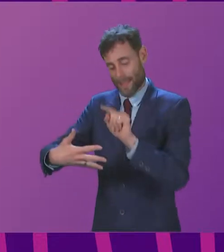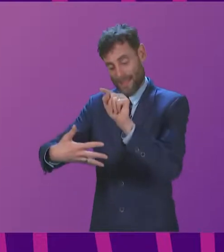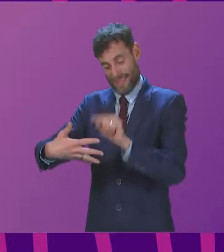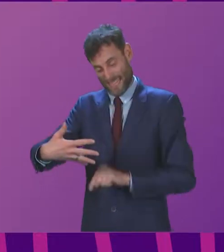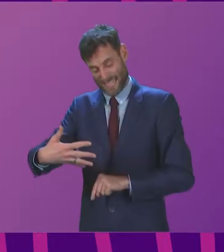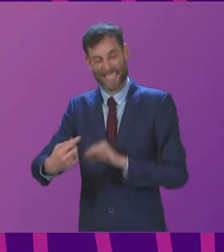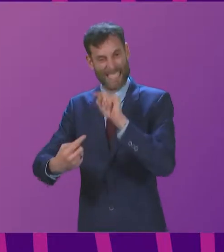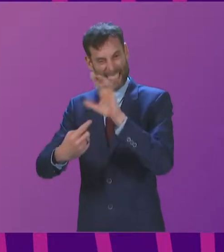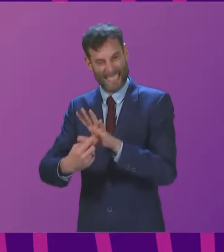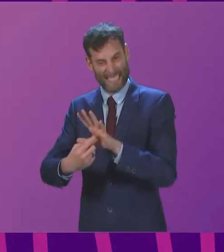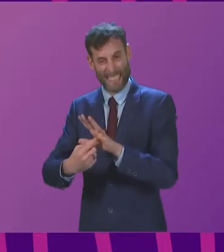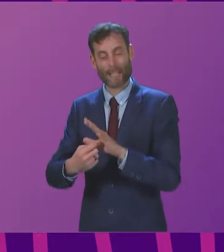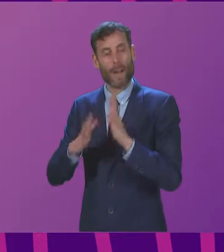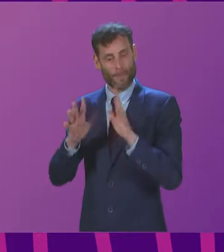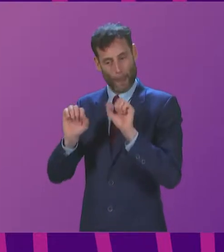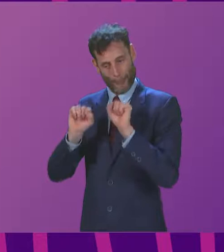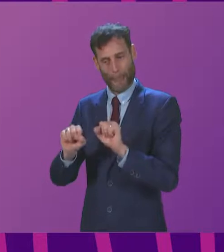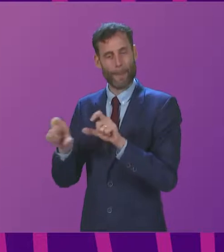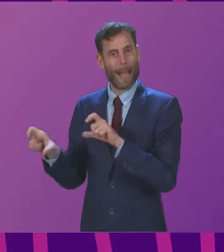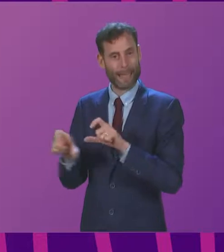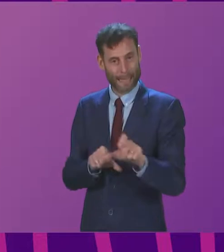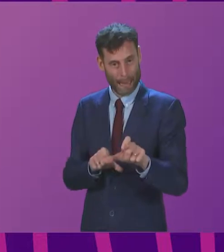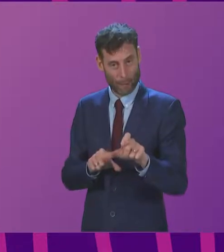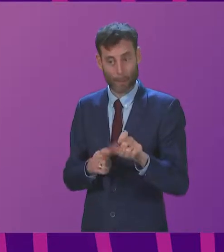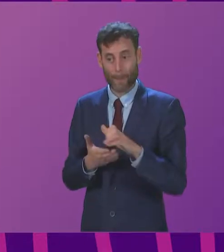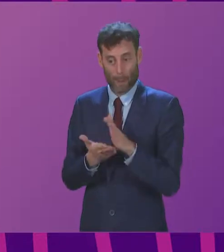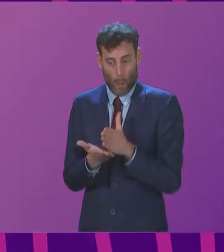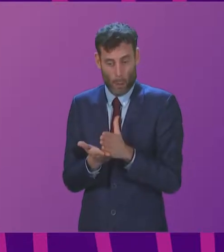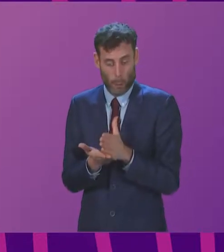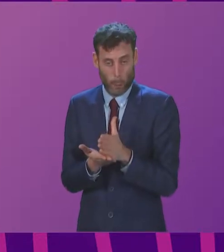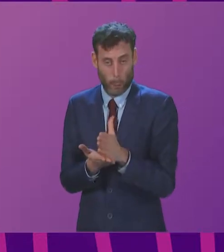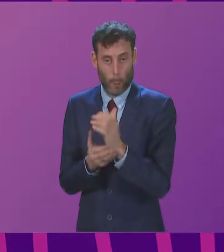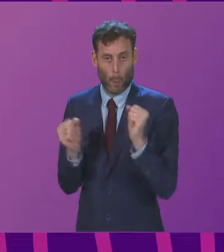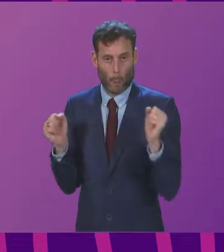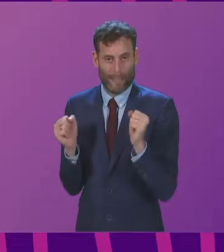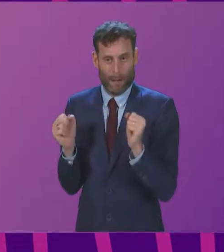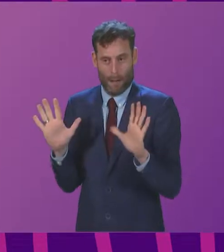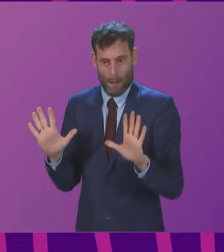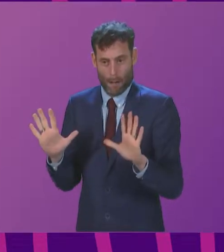stress that word—if we are to navigate this winter as safely as possible and, crucially,